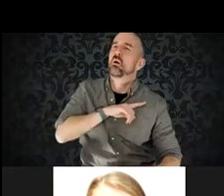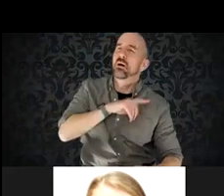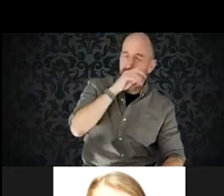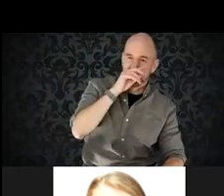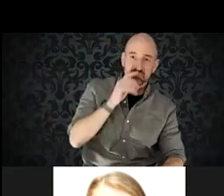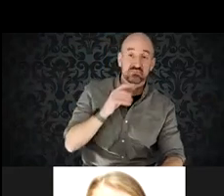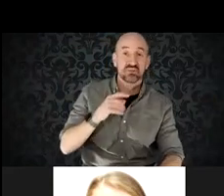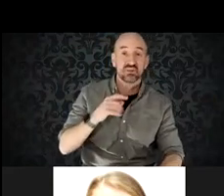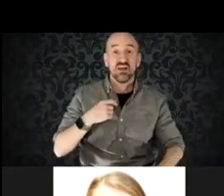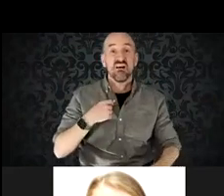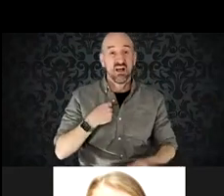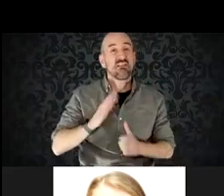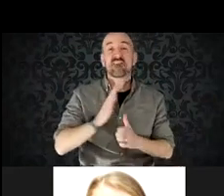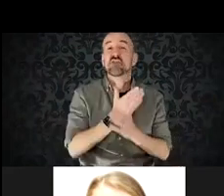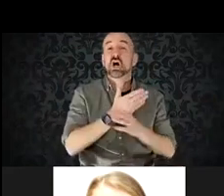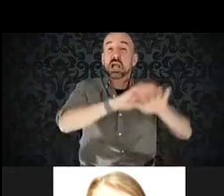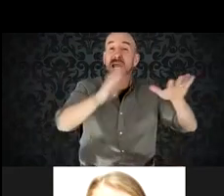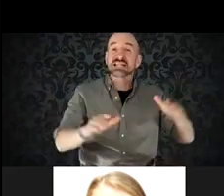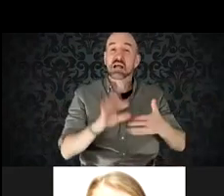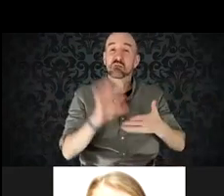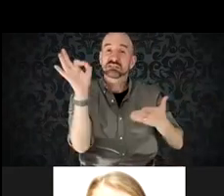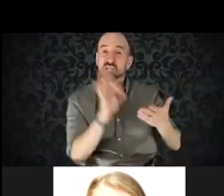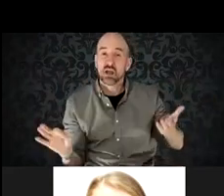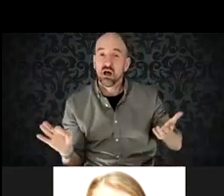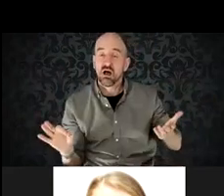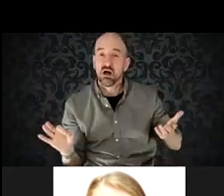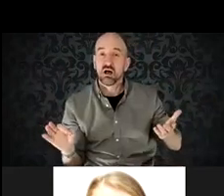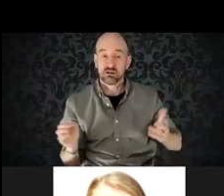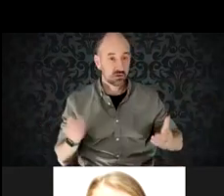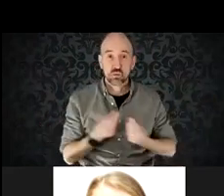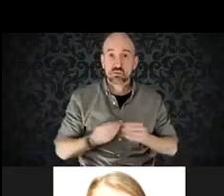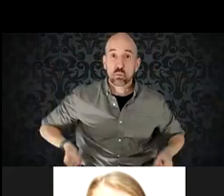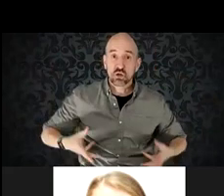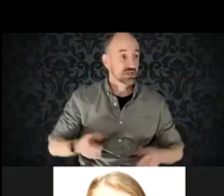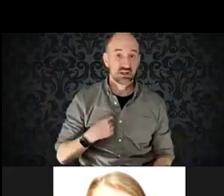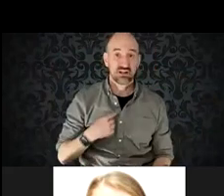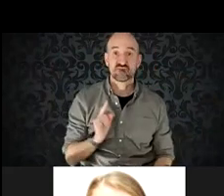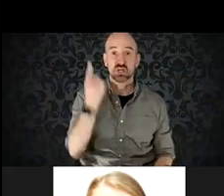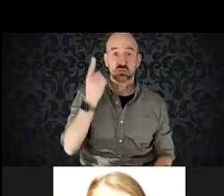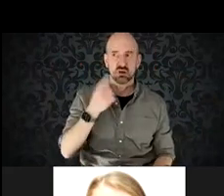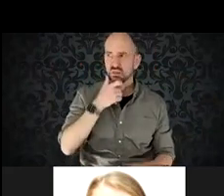The fact that this will be a pioneering, hopefully pioneering design which is accessible to lead right from